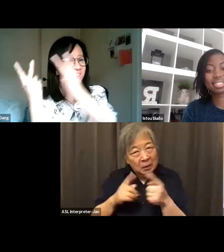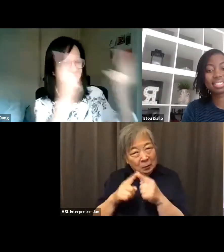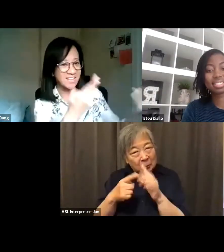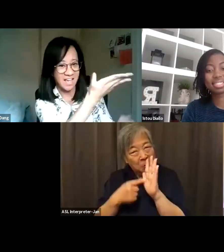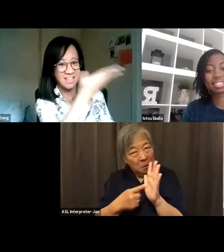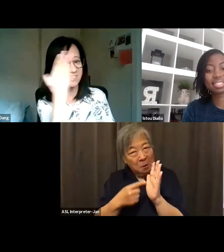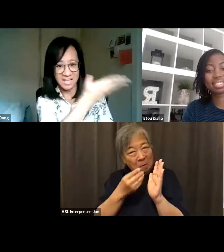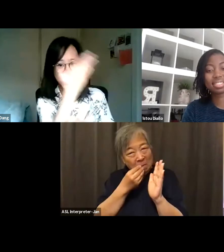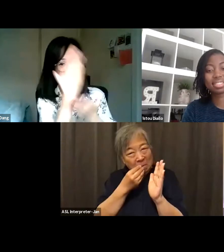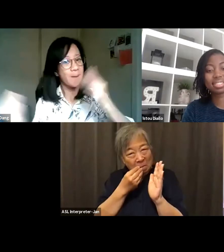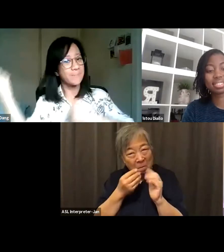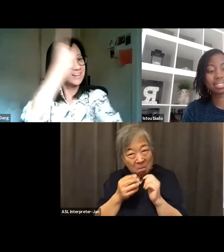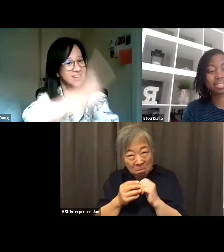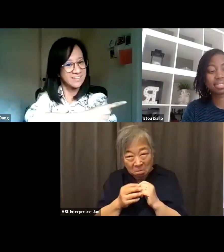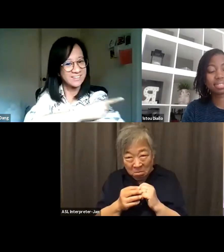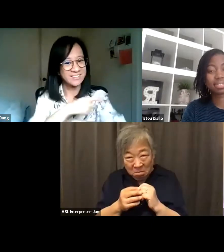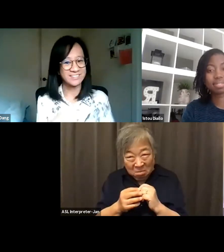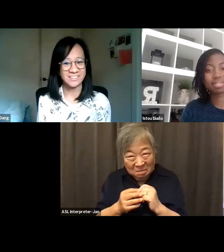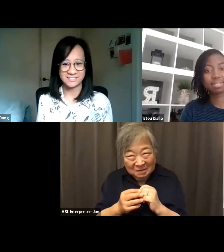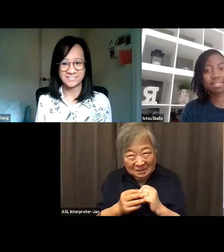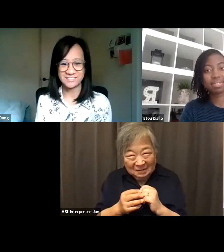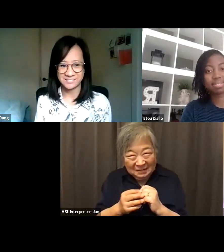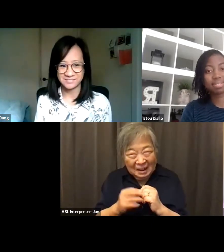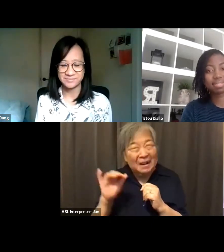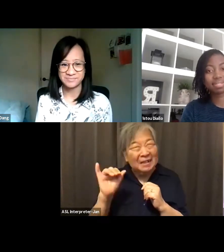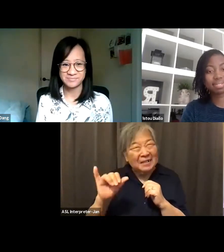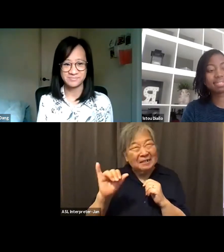I do really need to go visit there someday.